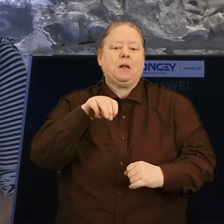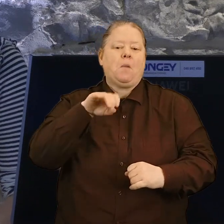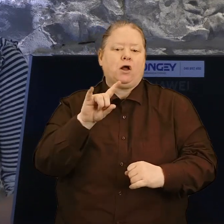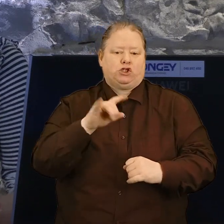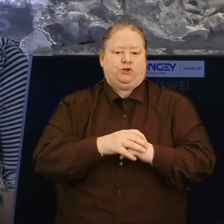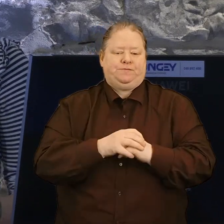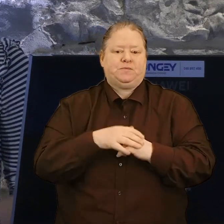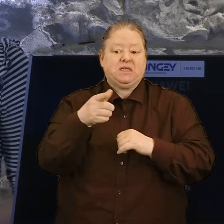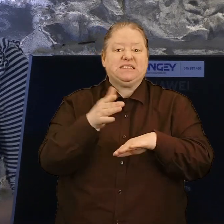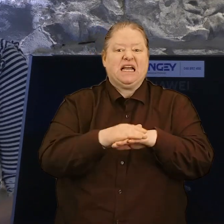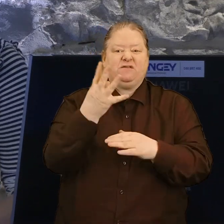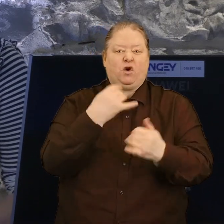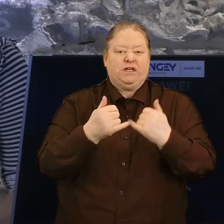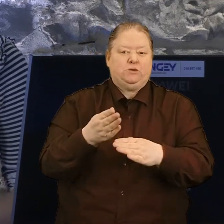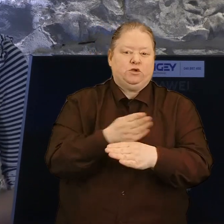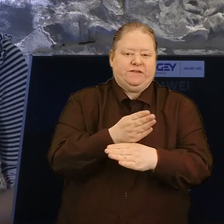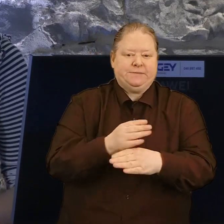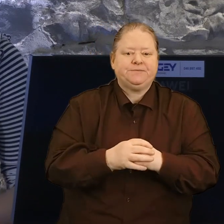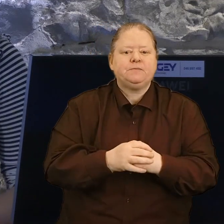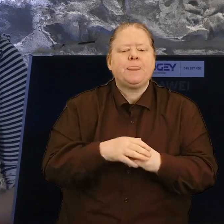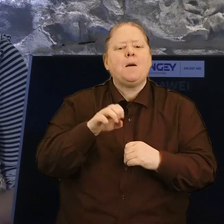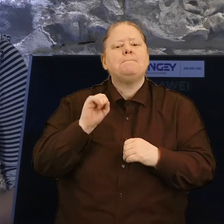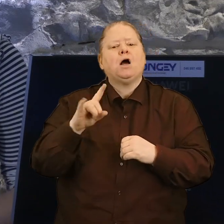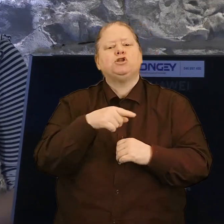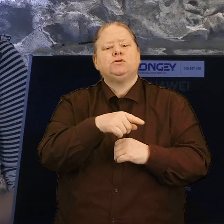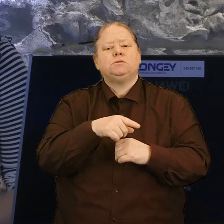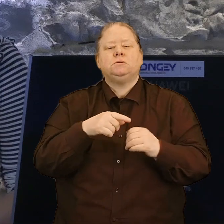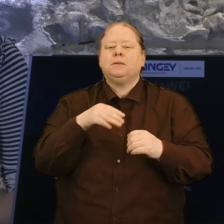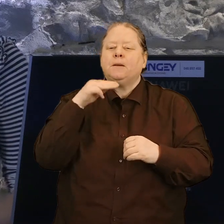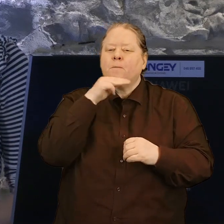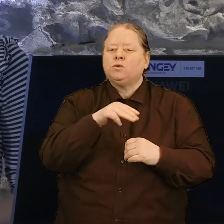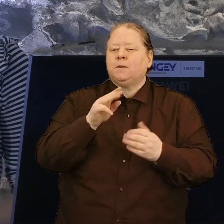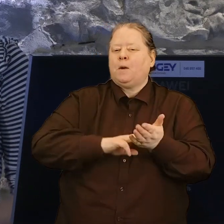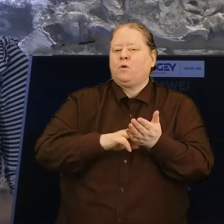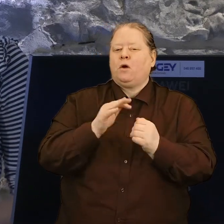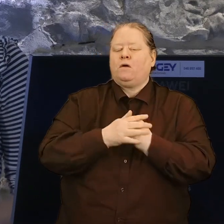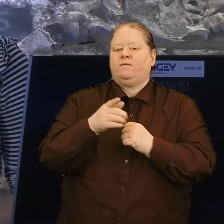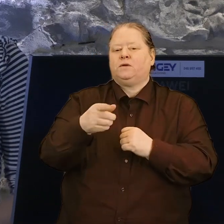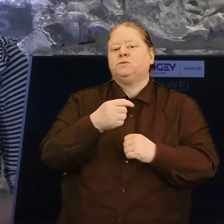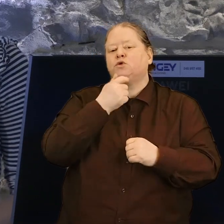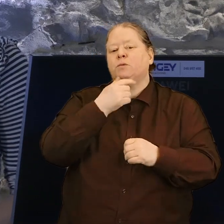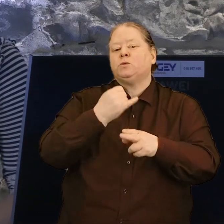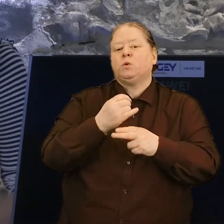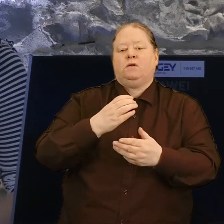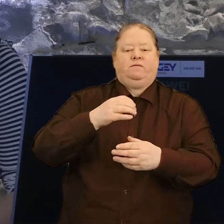So he died 4 years previously. Marsh was a leading member of what became known as the Dublin School of Clinicians who were working in the middle decades of